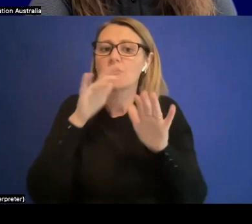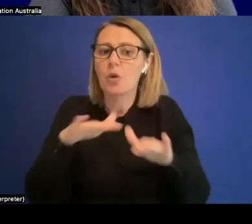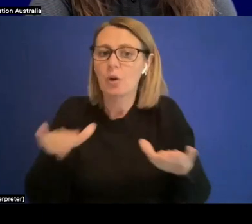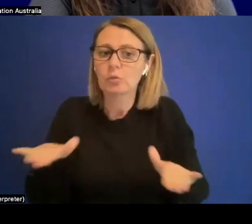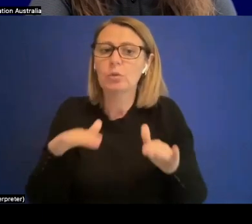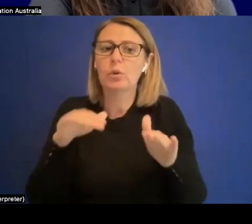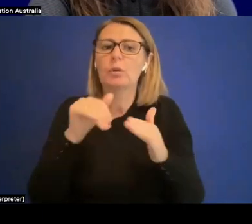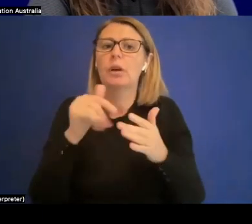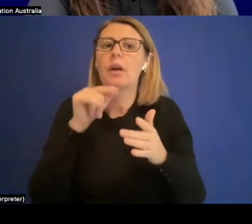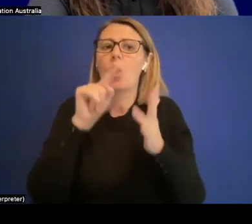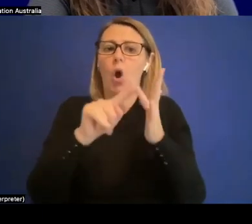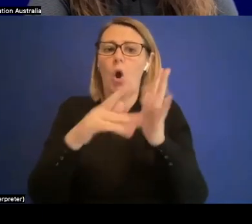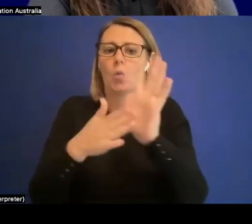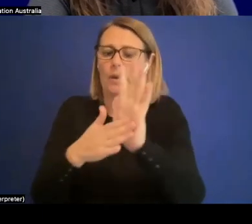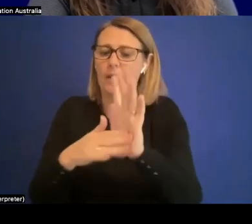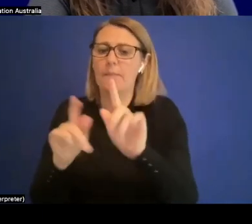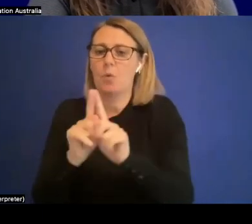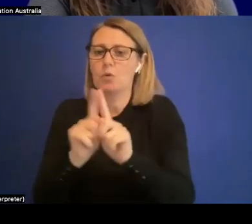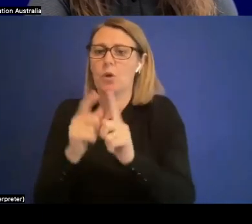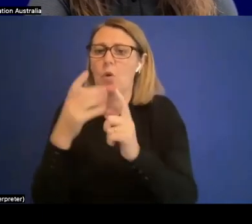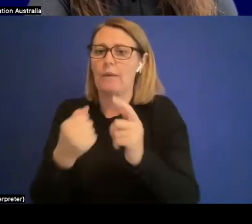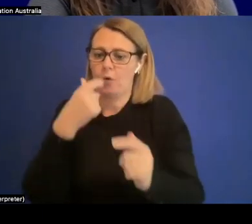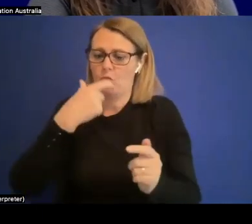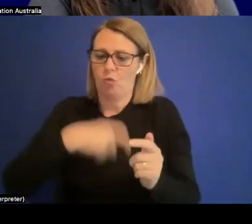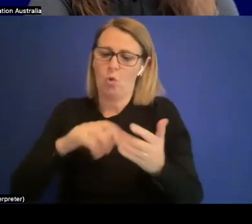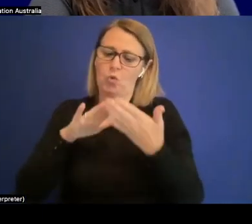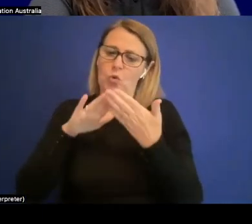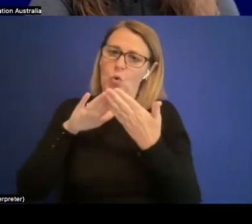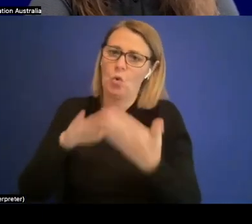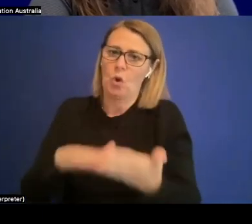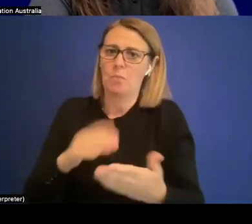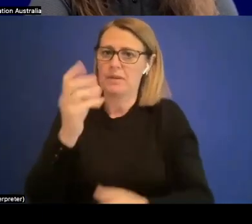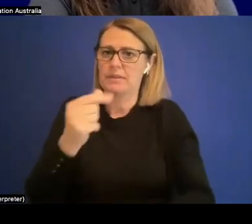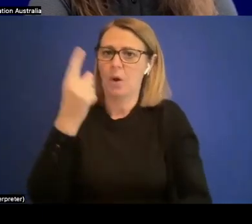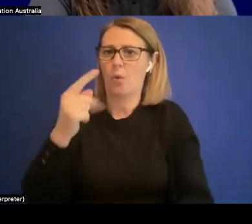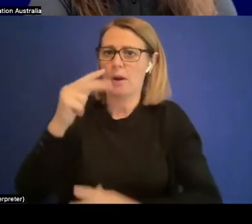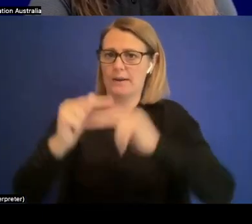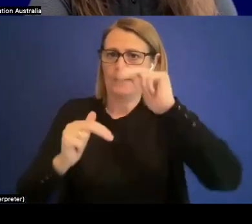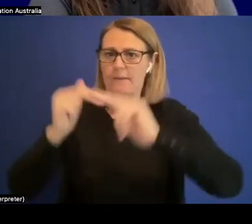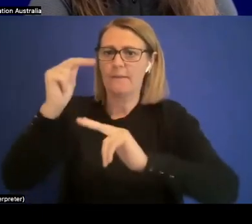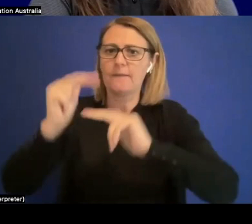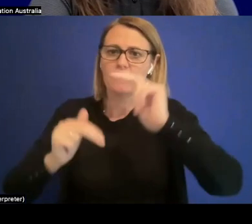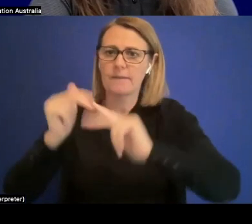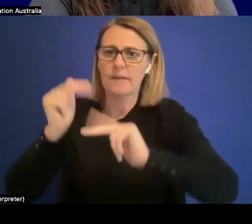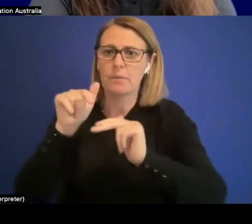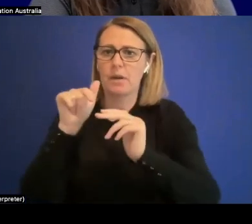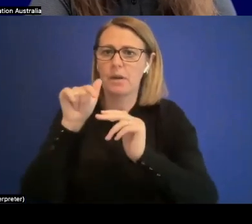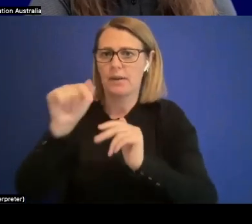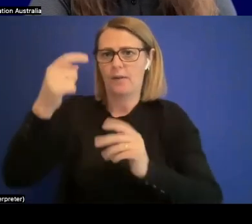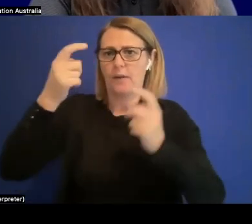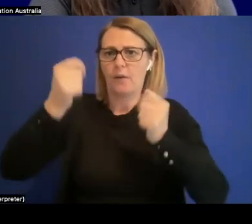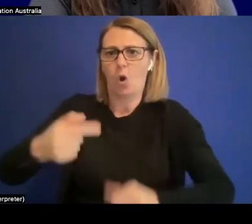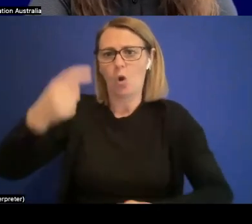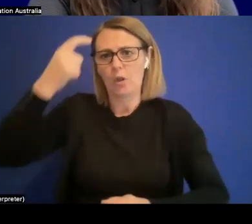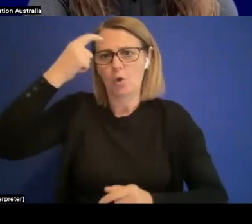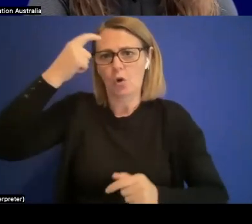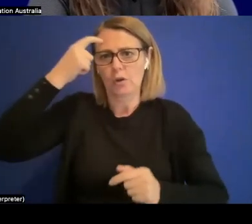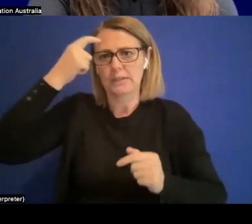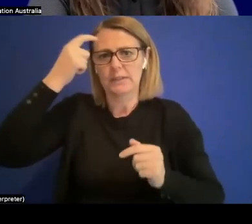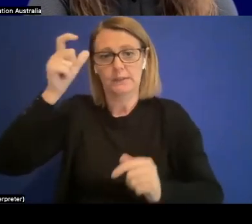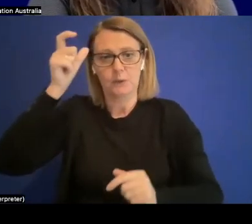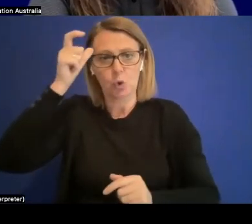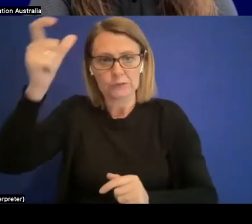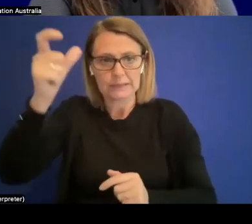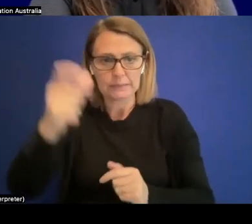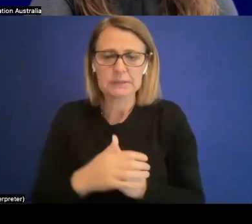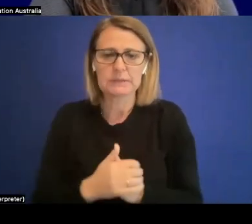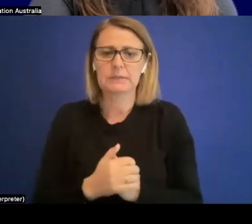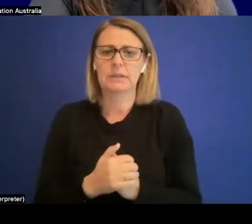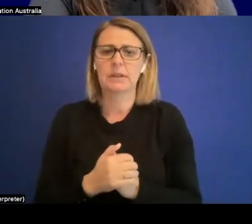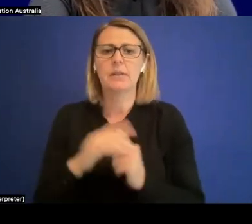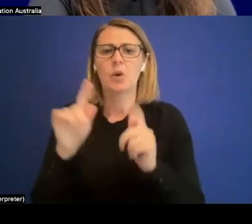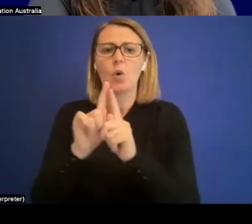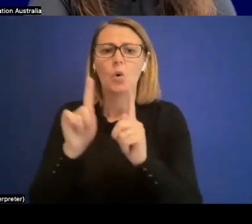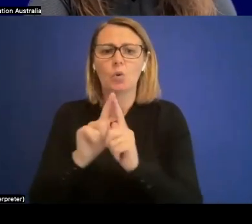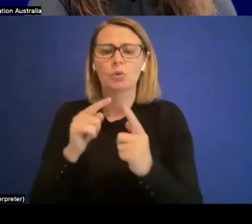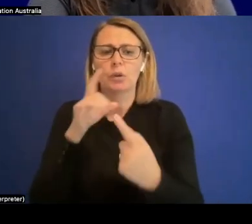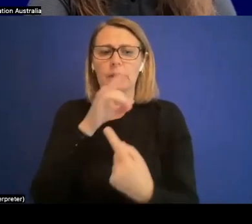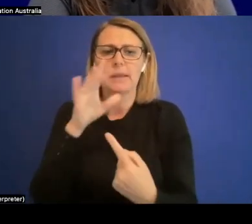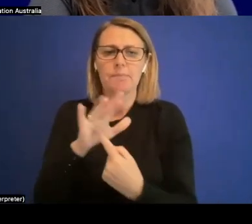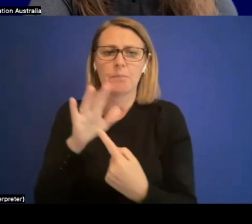helping someone develop early cognitive concepts. They're also instrumental in building sensory